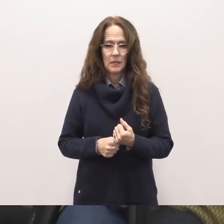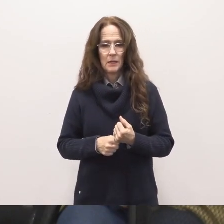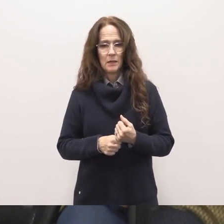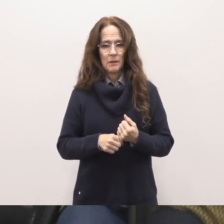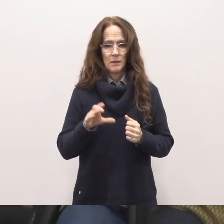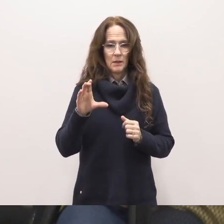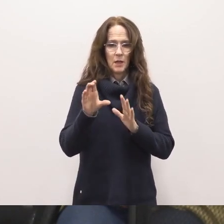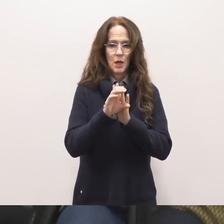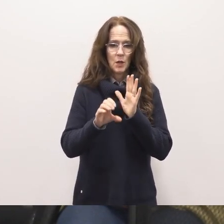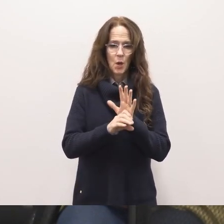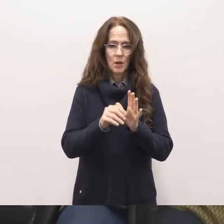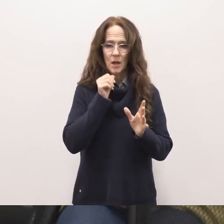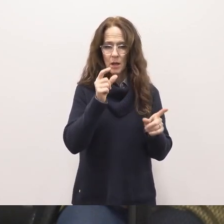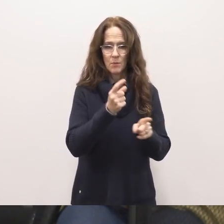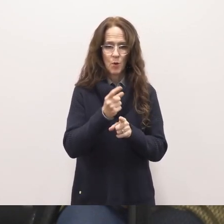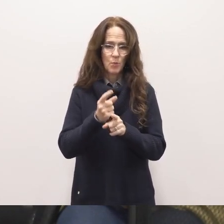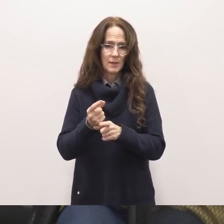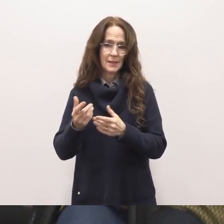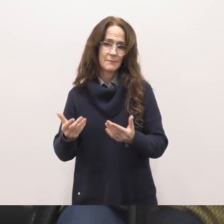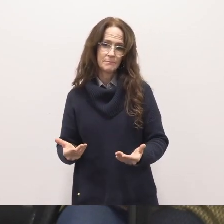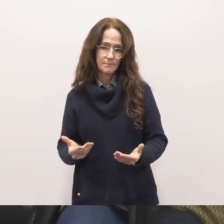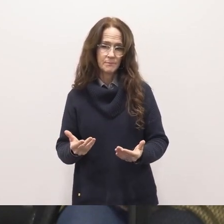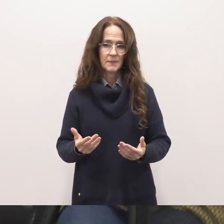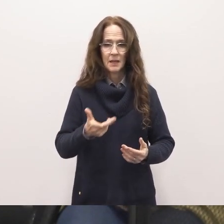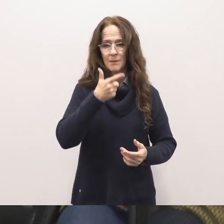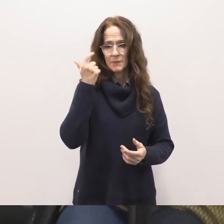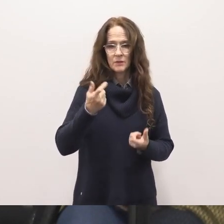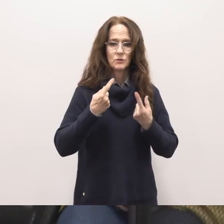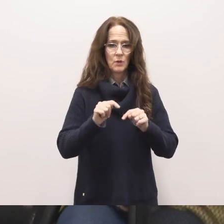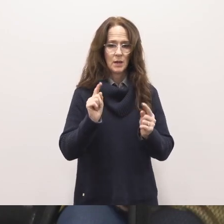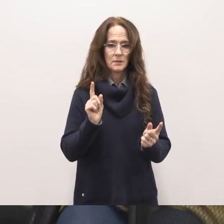inappropriately because of trying to meet, you know, say, like,